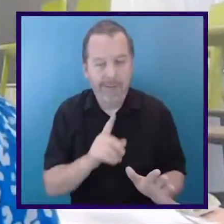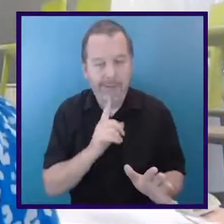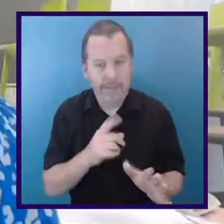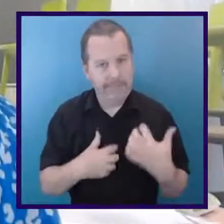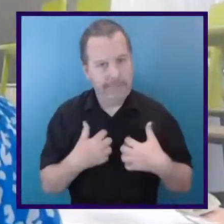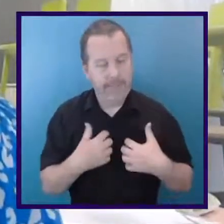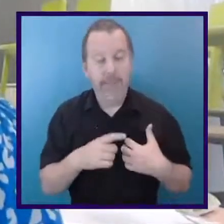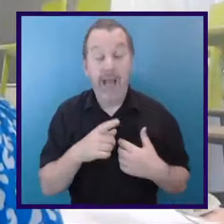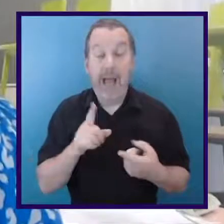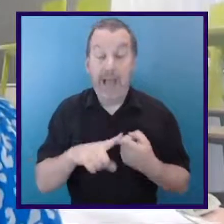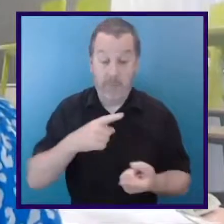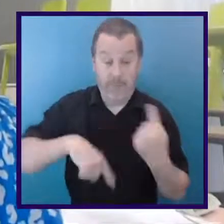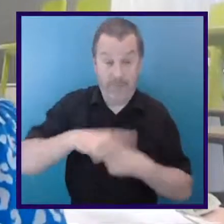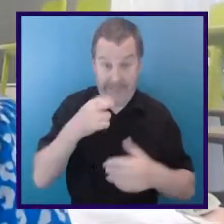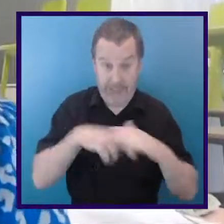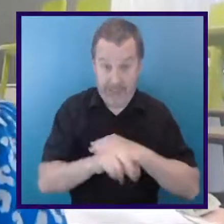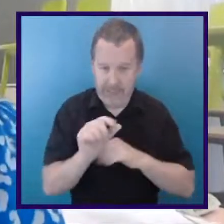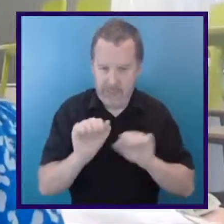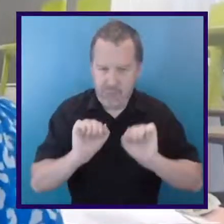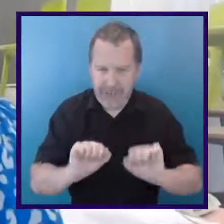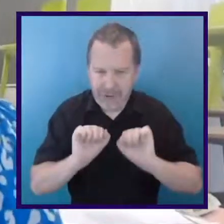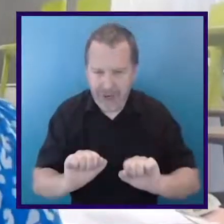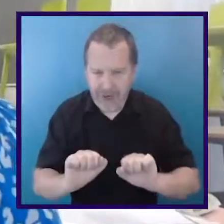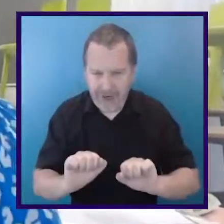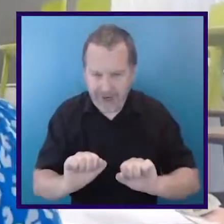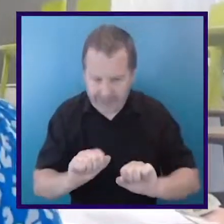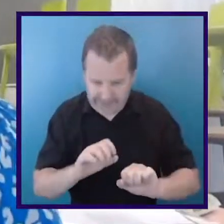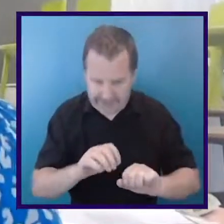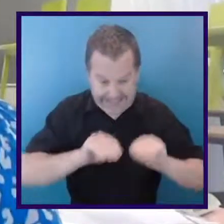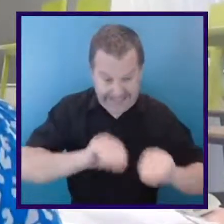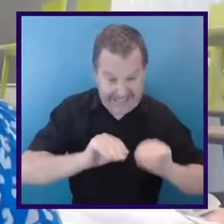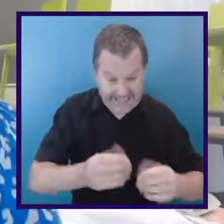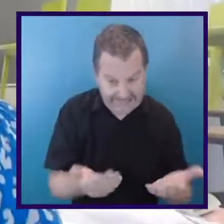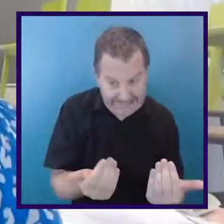But also as teachers, it puts us under a wee bit of pressure, because the students are